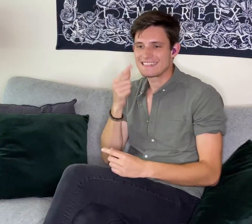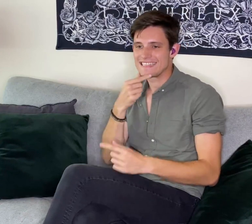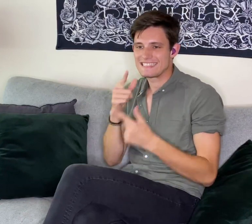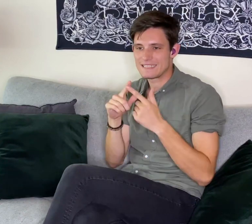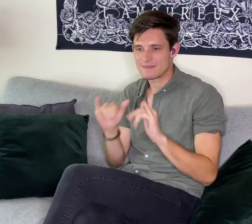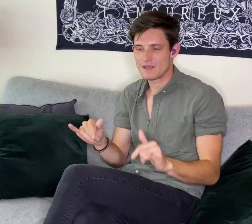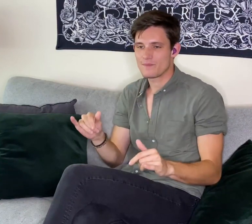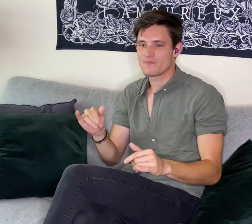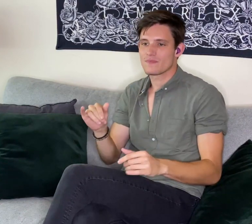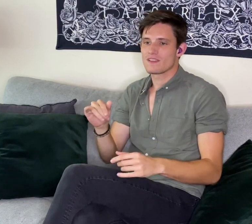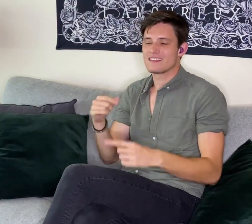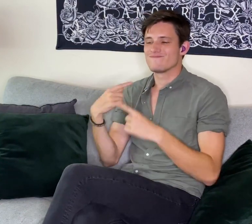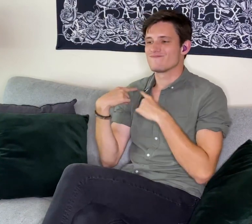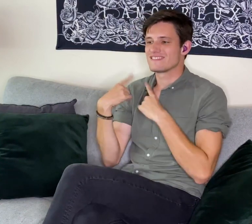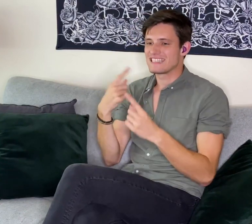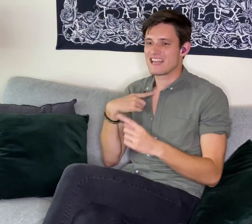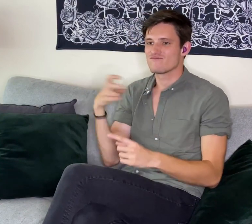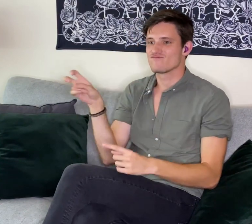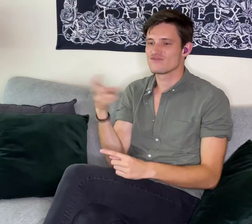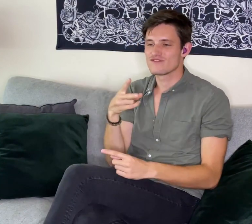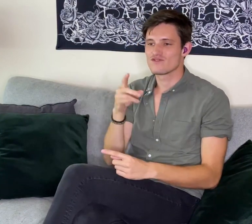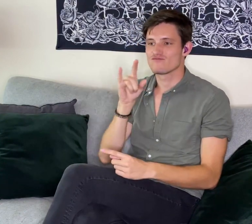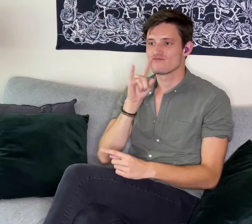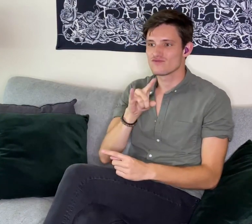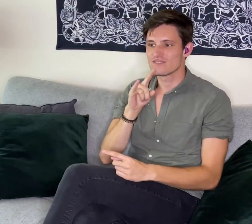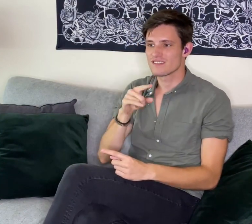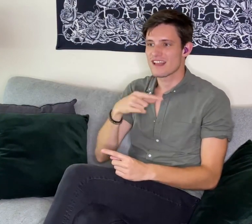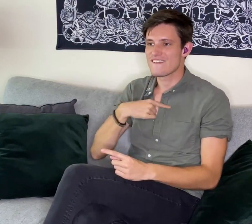and gay. Ever since I transferred to UT Austin, I felt